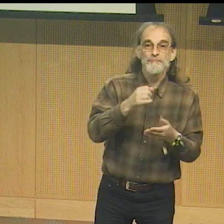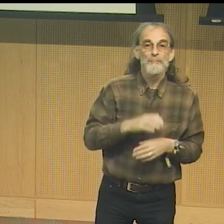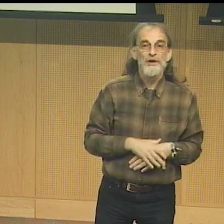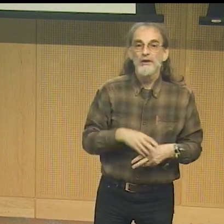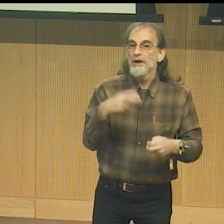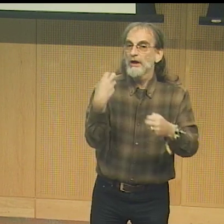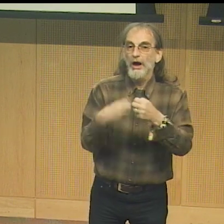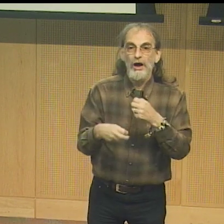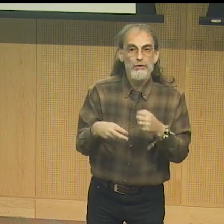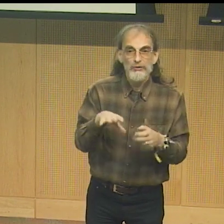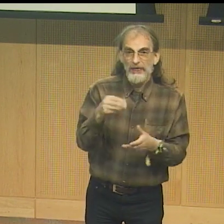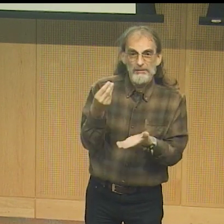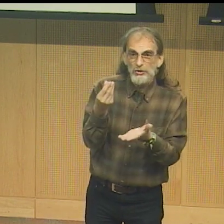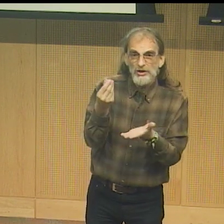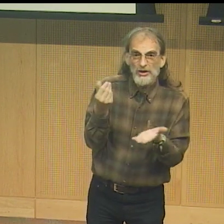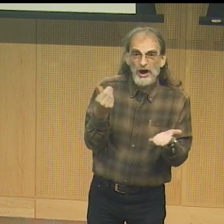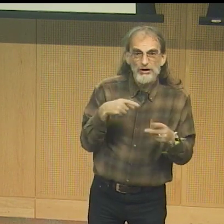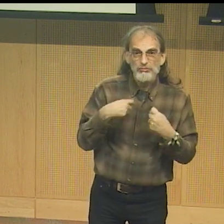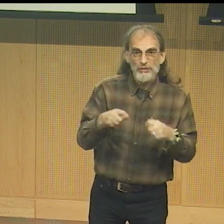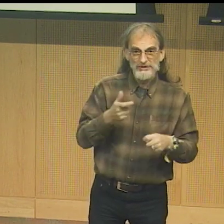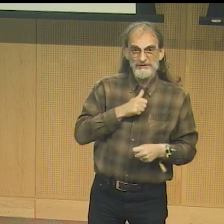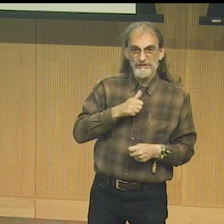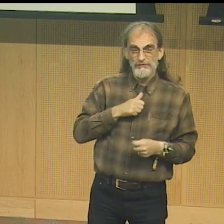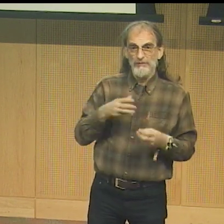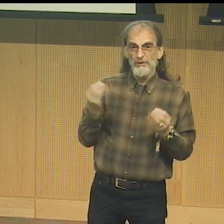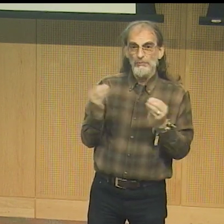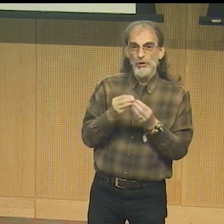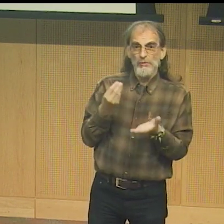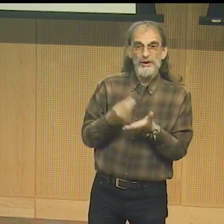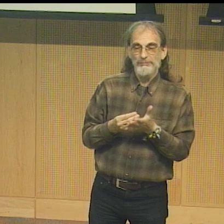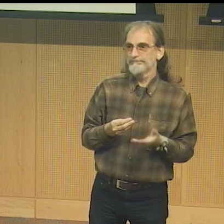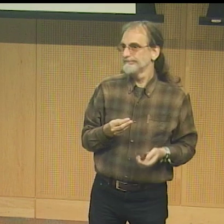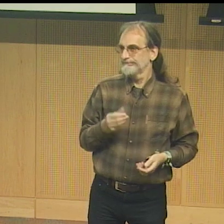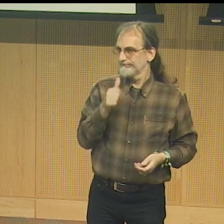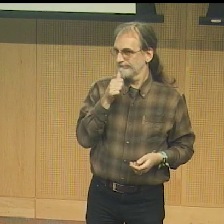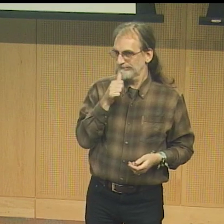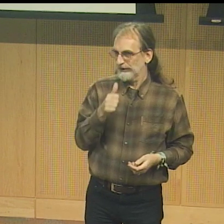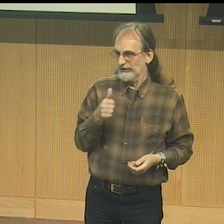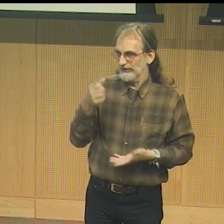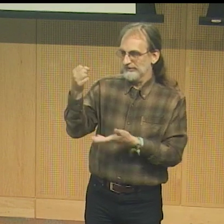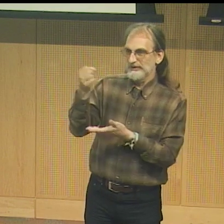and then be those who carry the torch forward to the next generation.